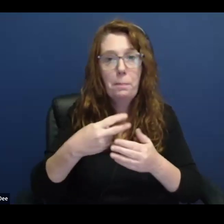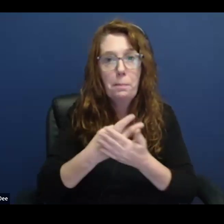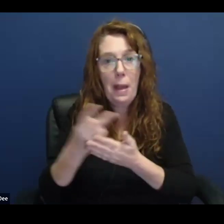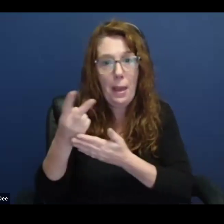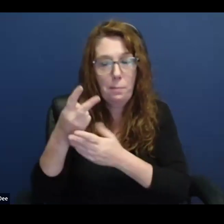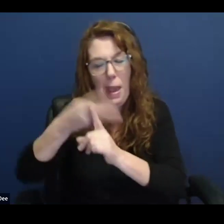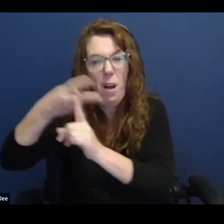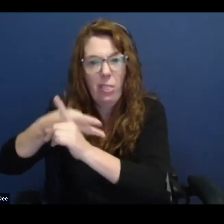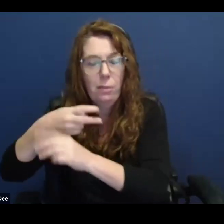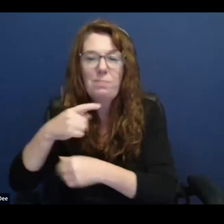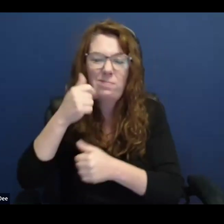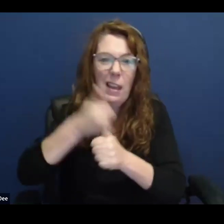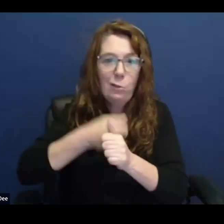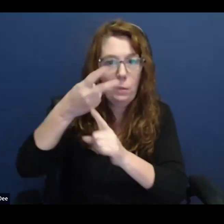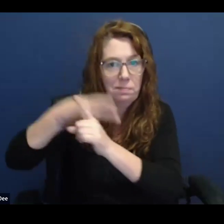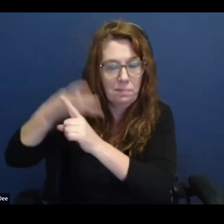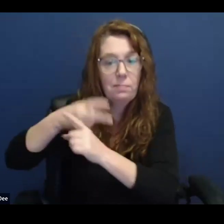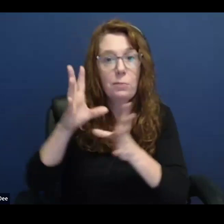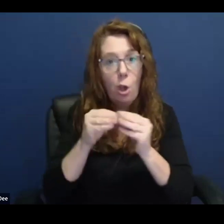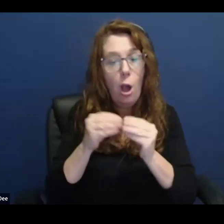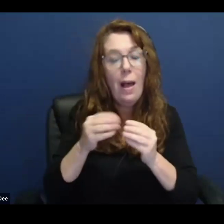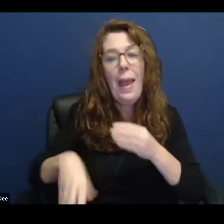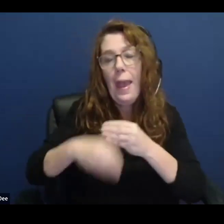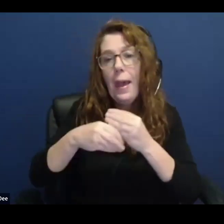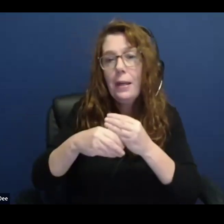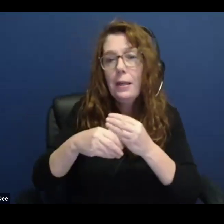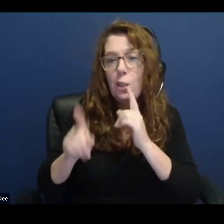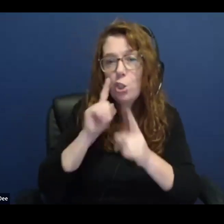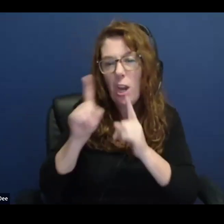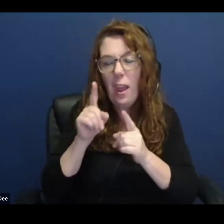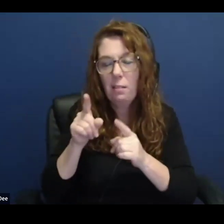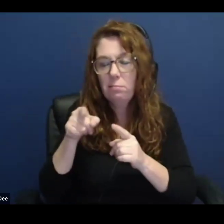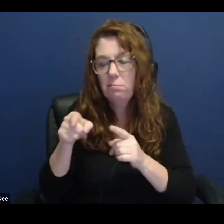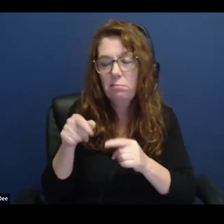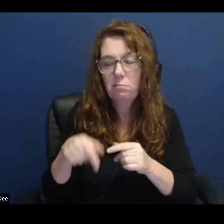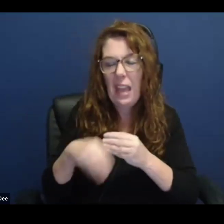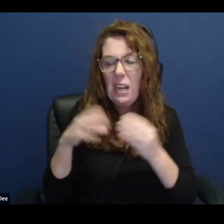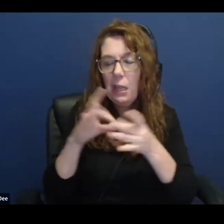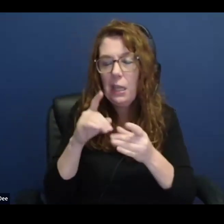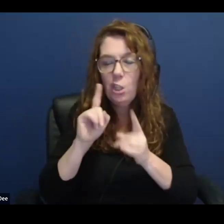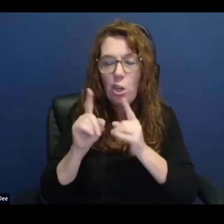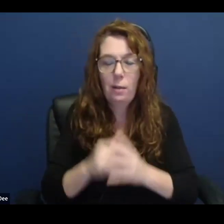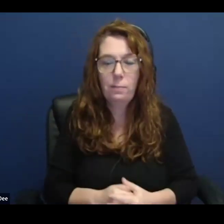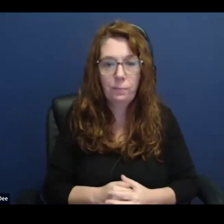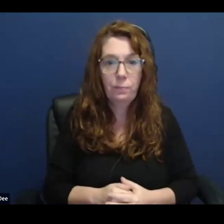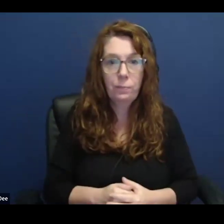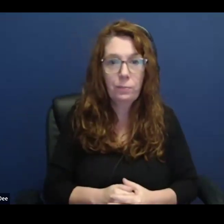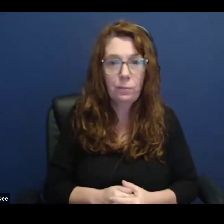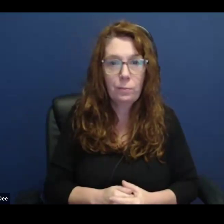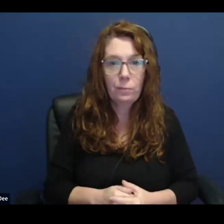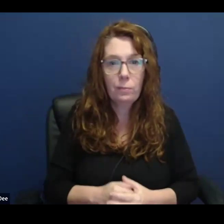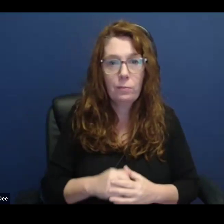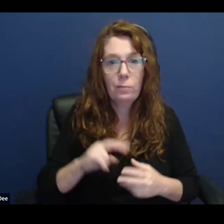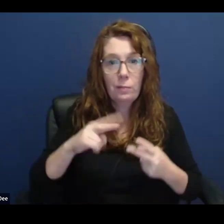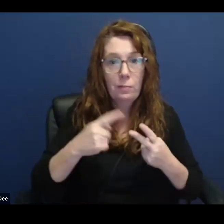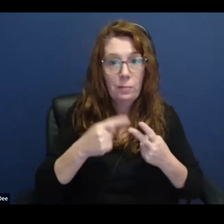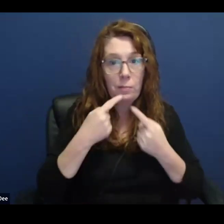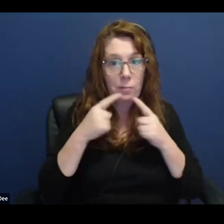put a link in the chat to the NAGPRA community of practice. the second announcement I wanted to